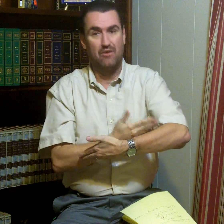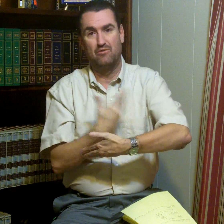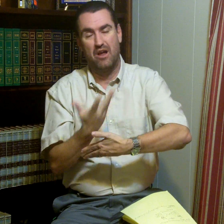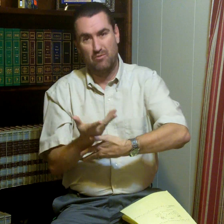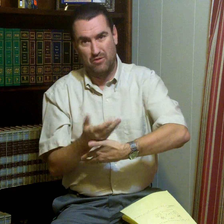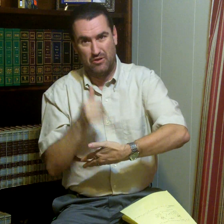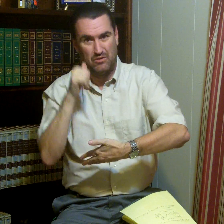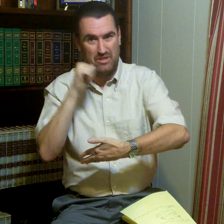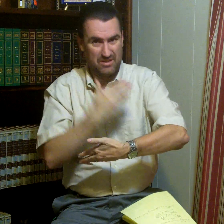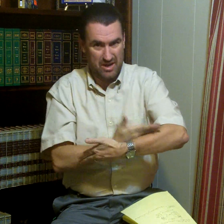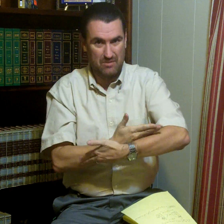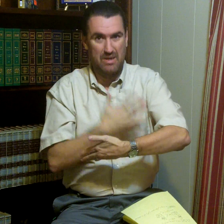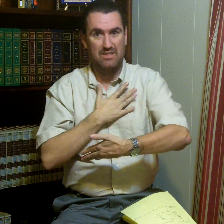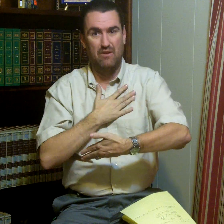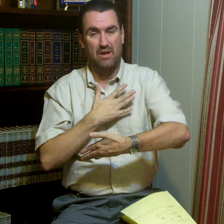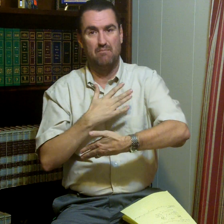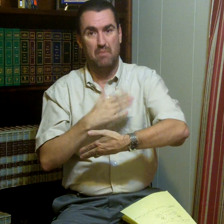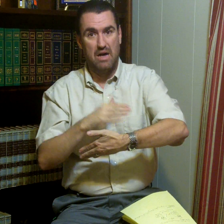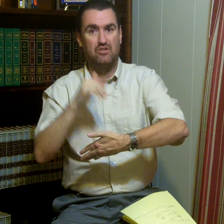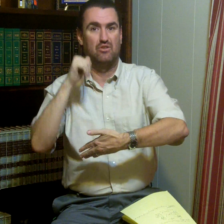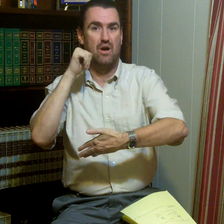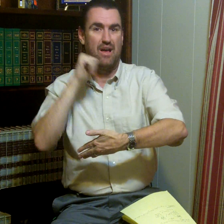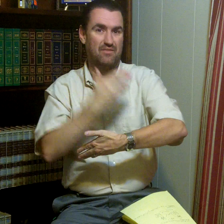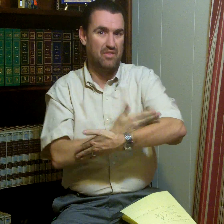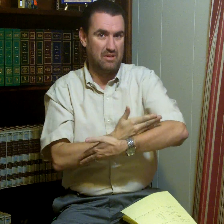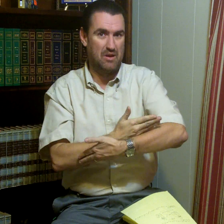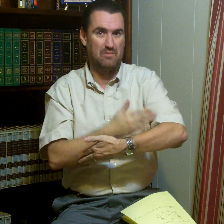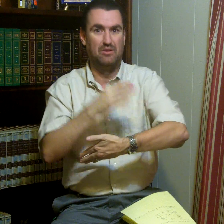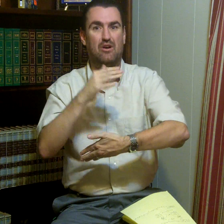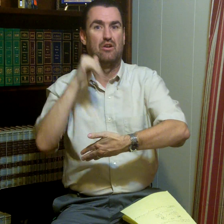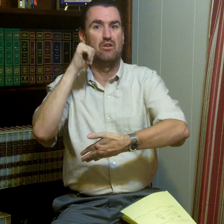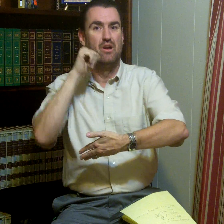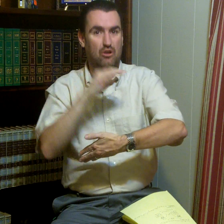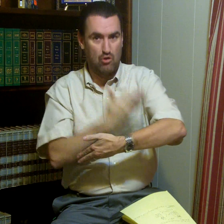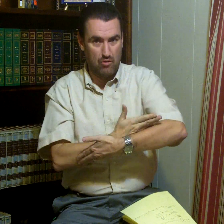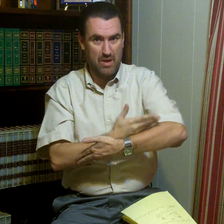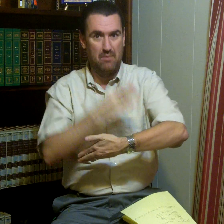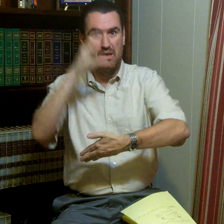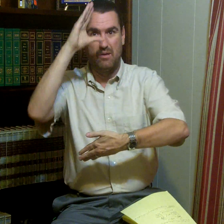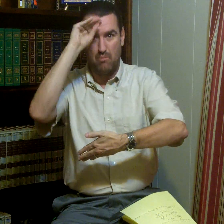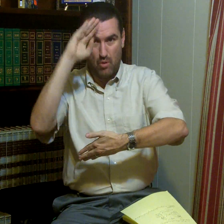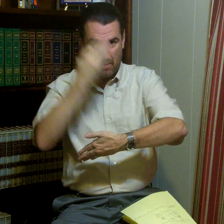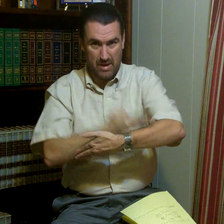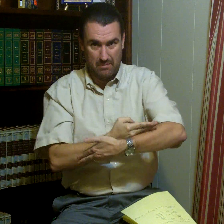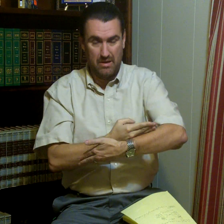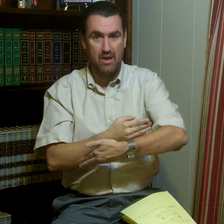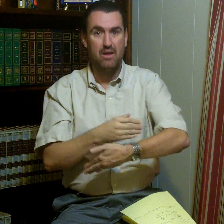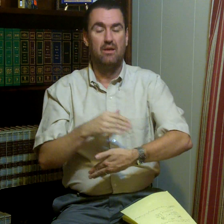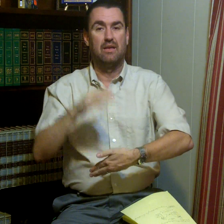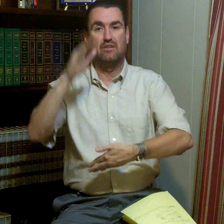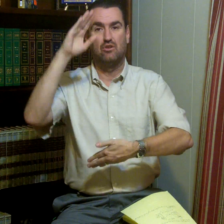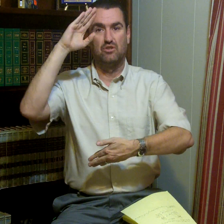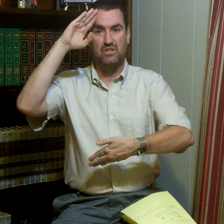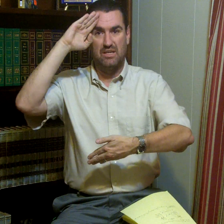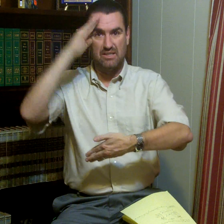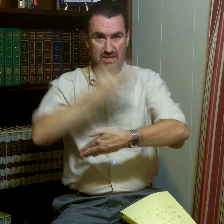I don't I don't we use these signs myself much so I have to think about it hard. girl baby boy baby. So, you'll see